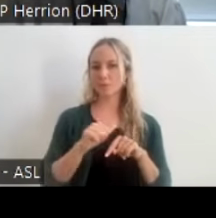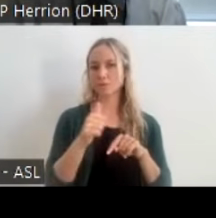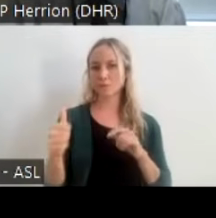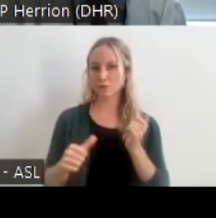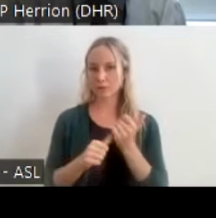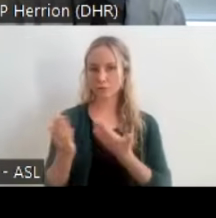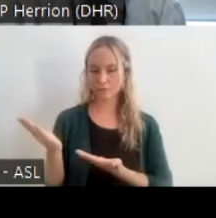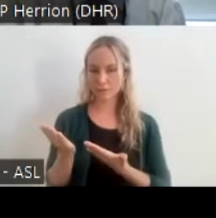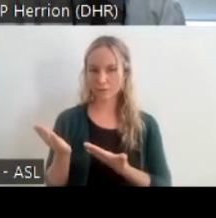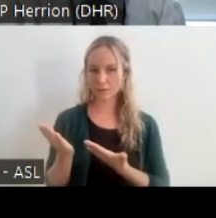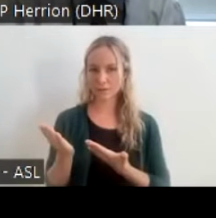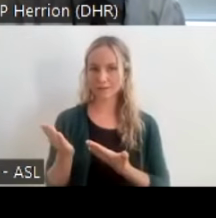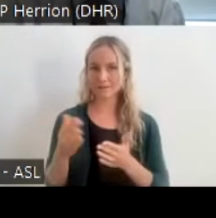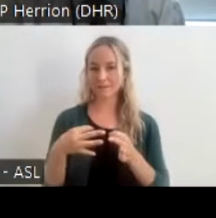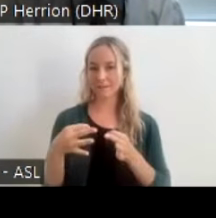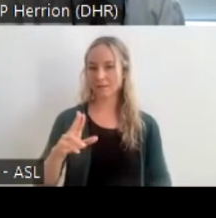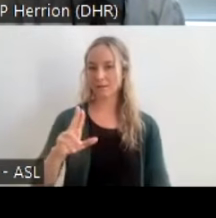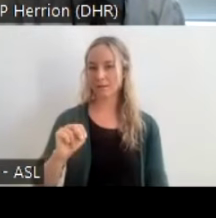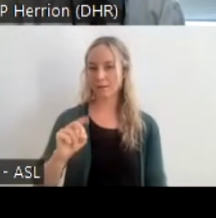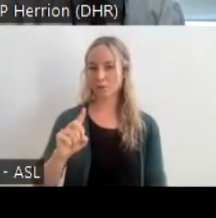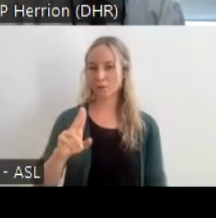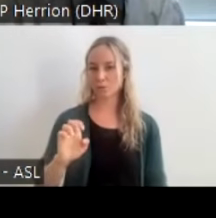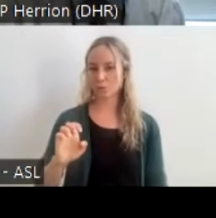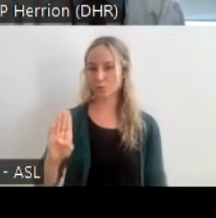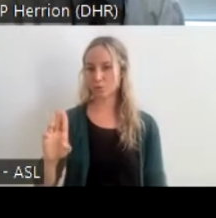in that section of the statute , that refusing to provide an